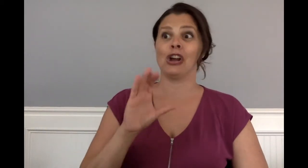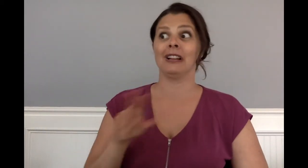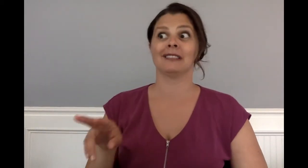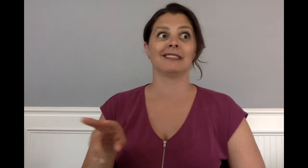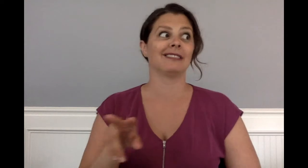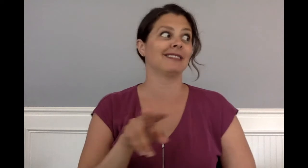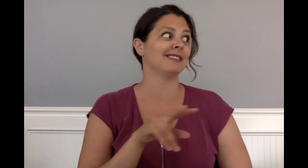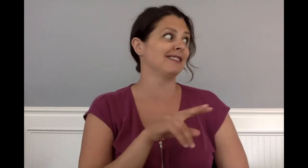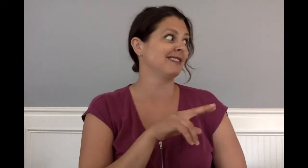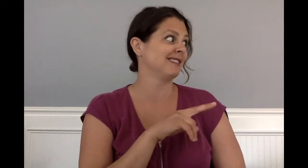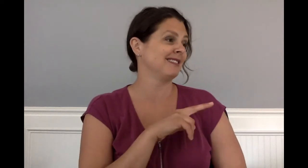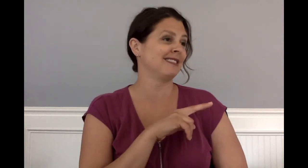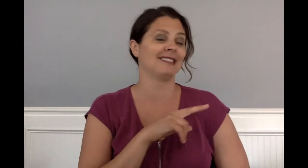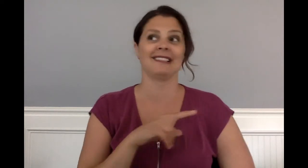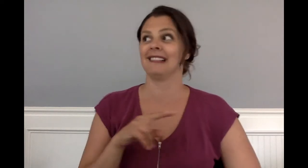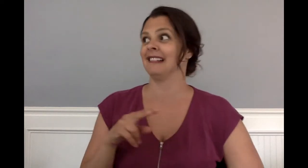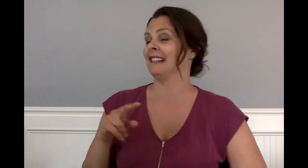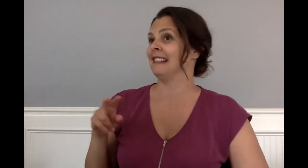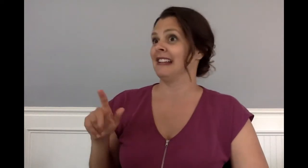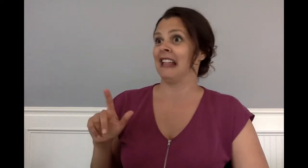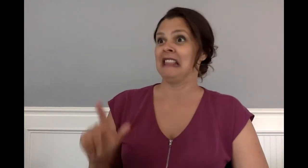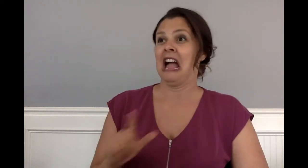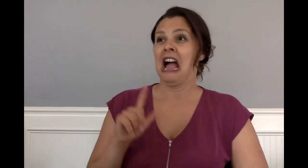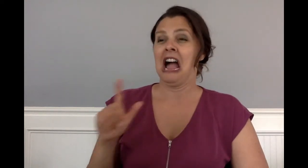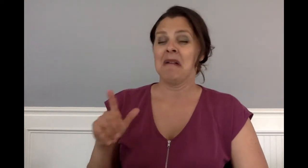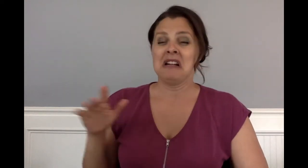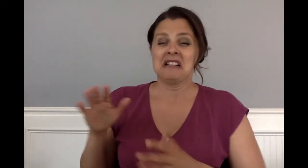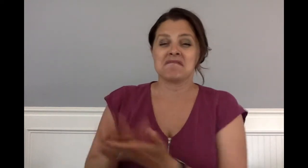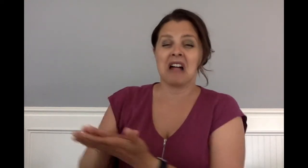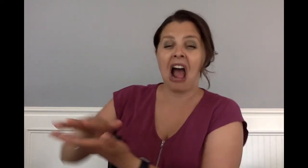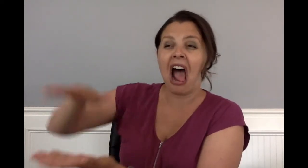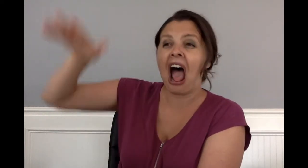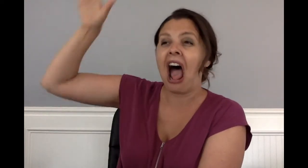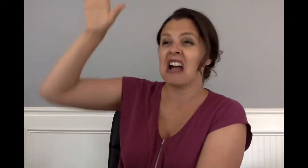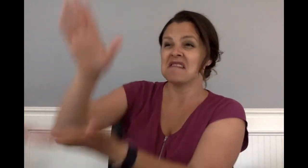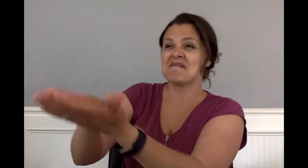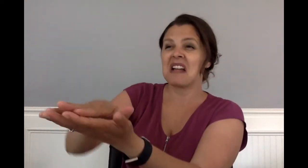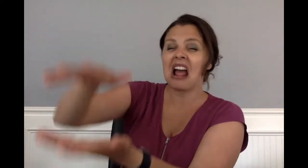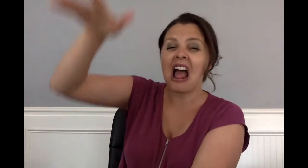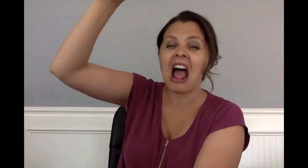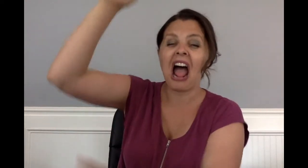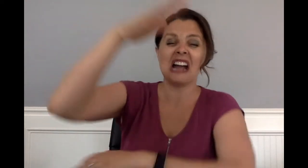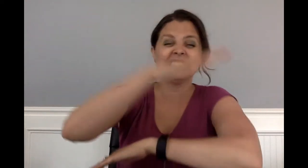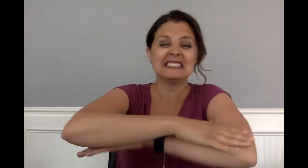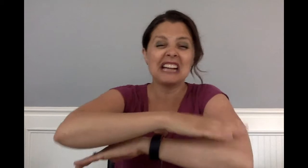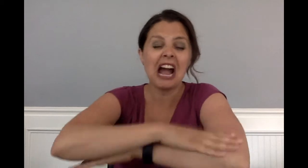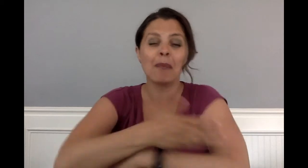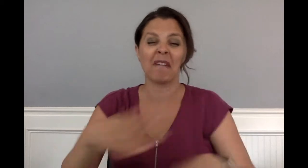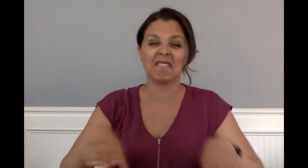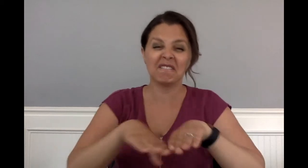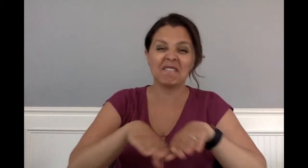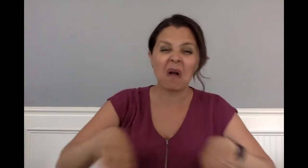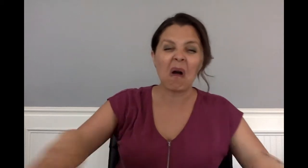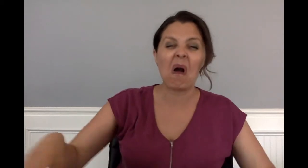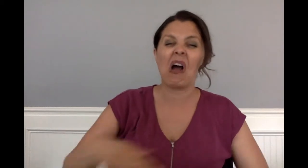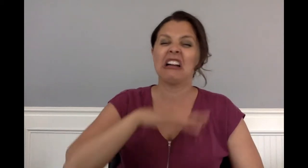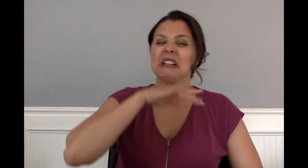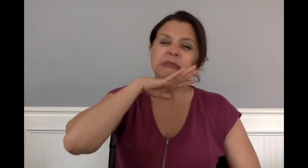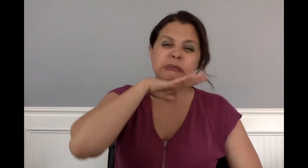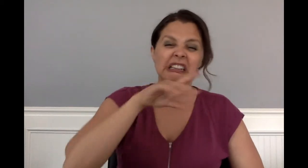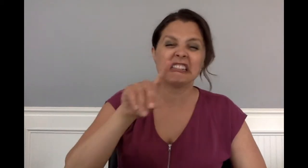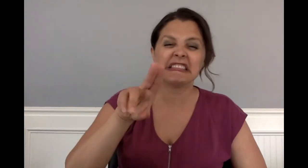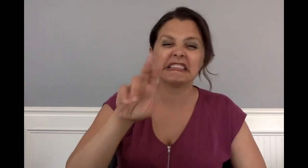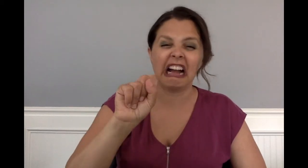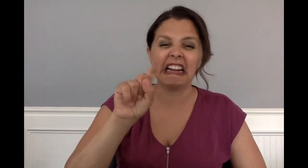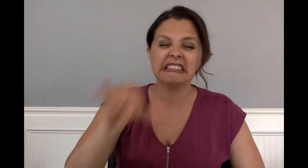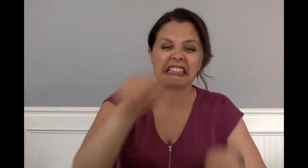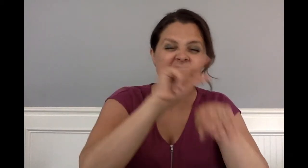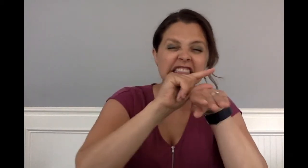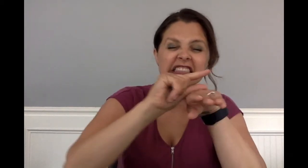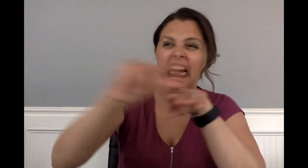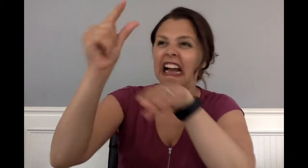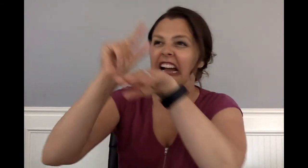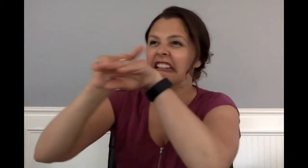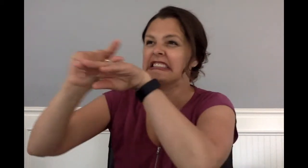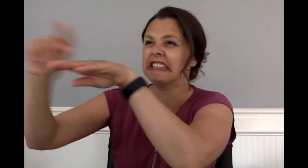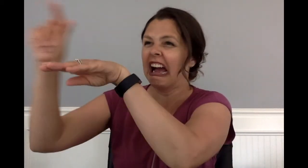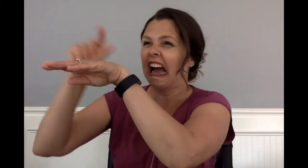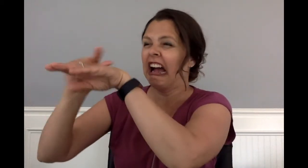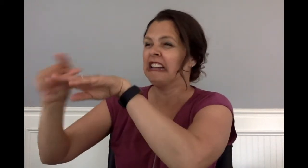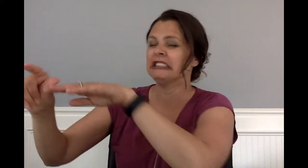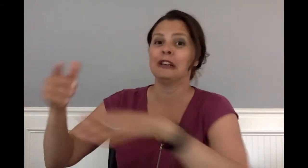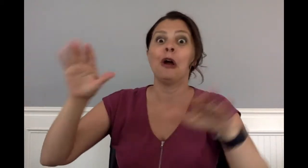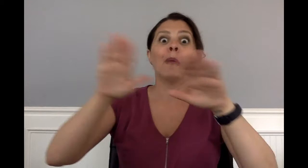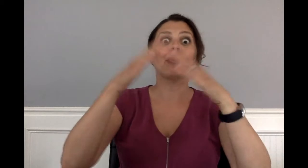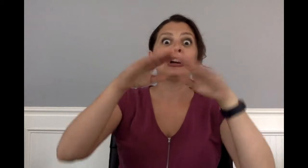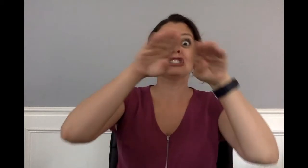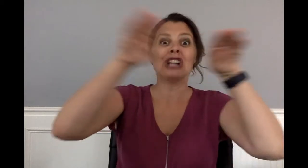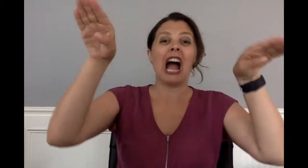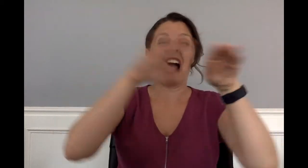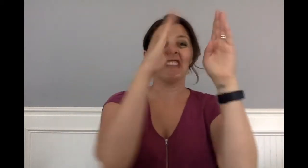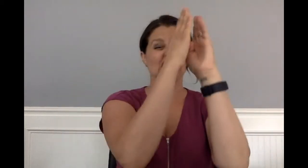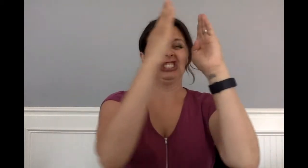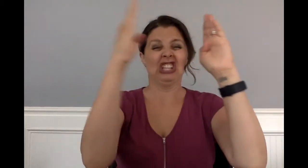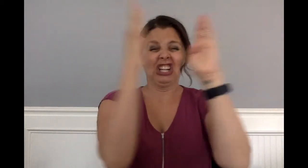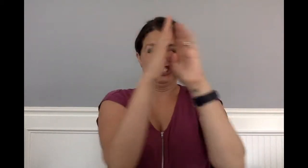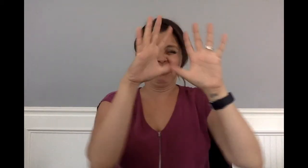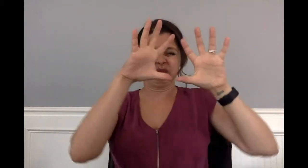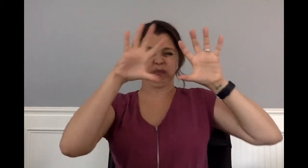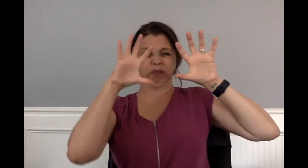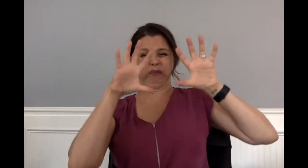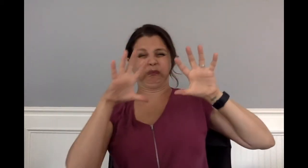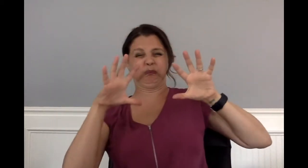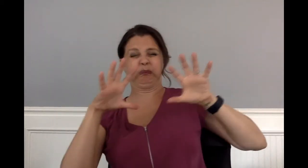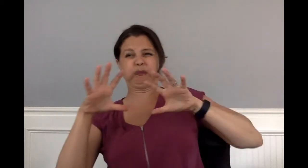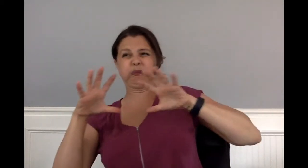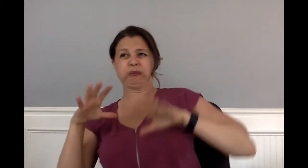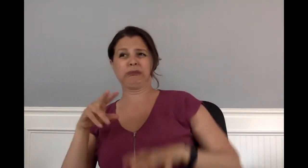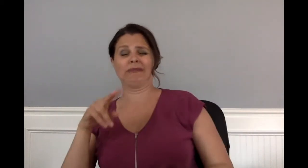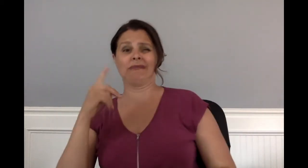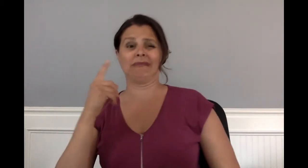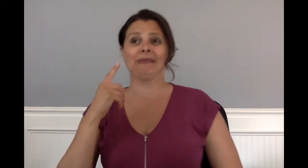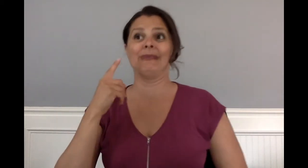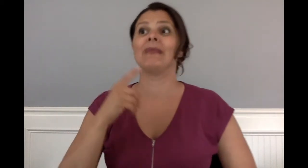Charlie looked around at the dusty books piled on the floor, on the tables, and in overflowing bookshelves.